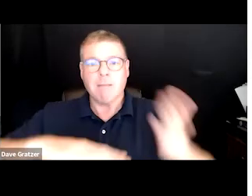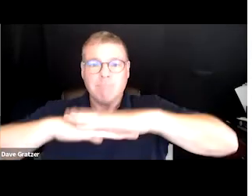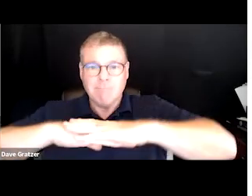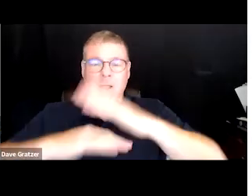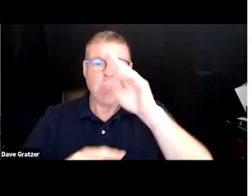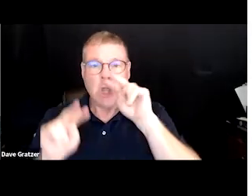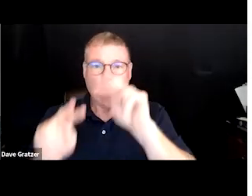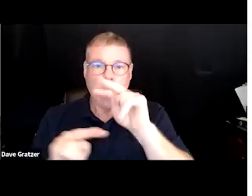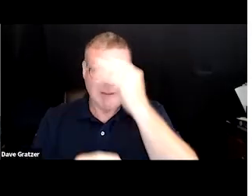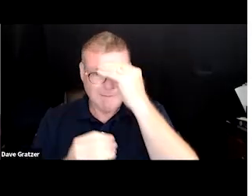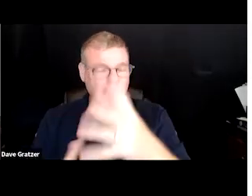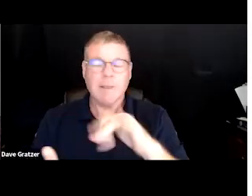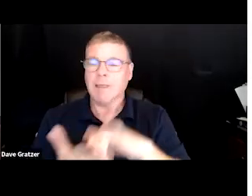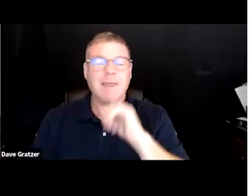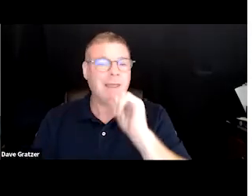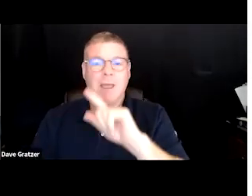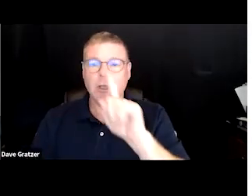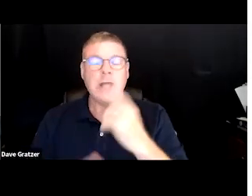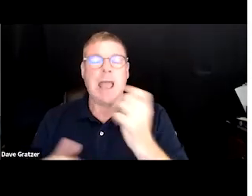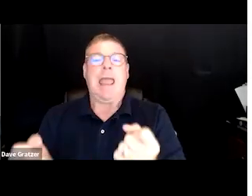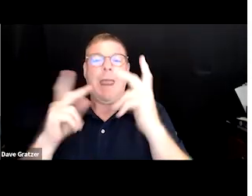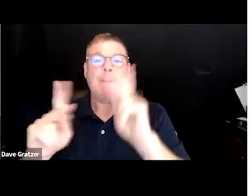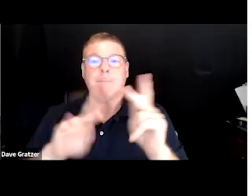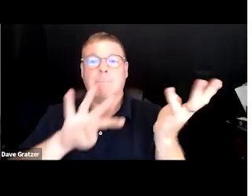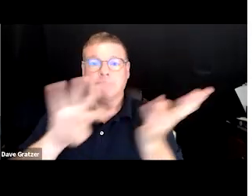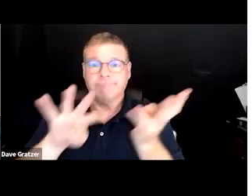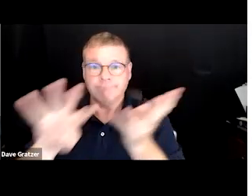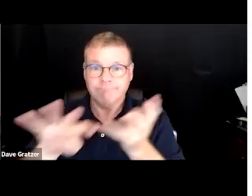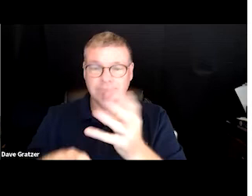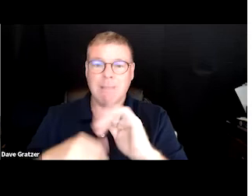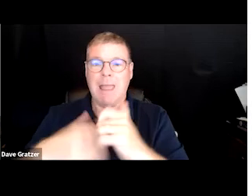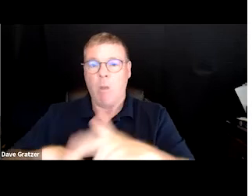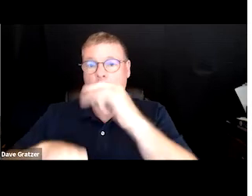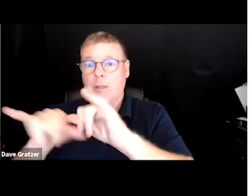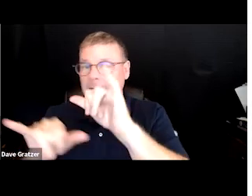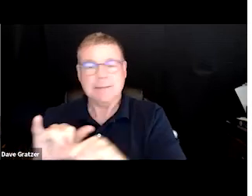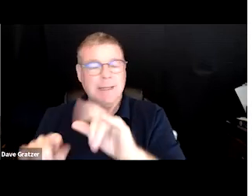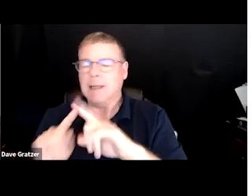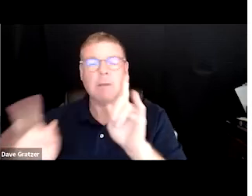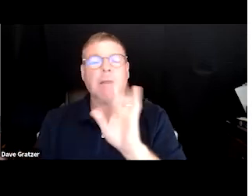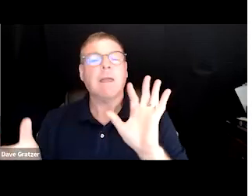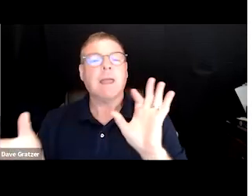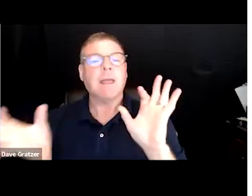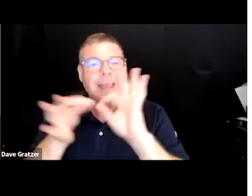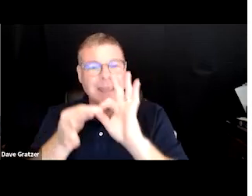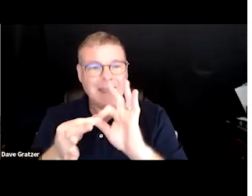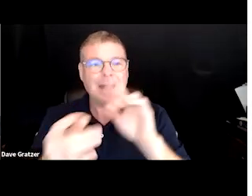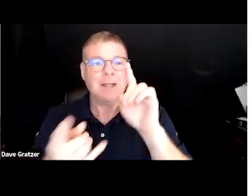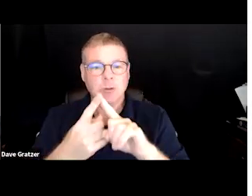in a way that's not just, how many people are coming in and how long are they staying? But connecting it to our fatal overdose data,